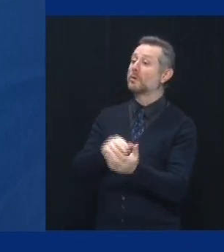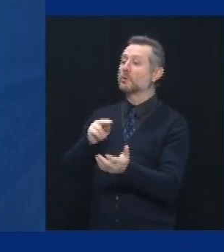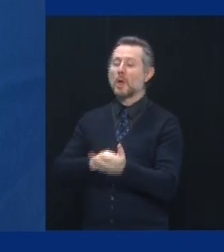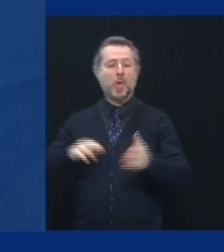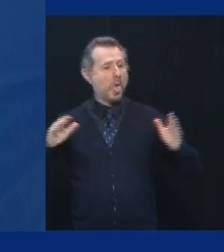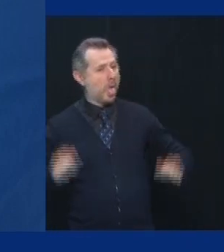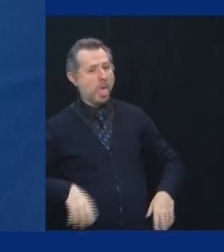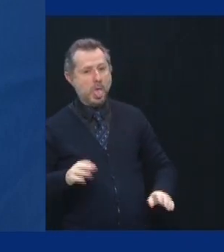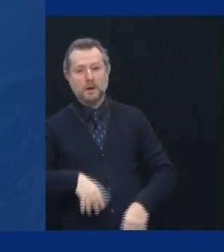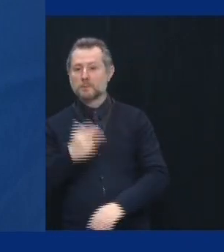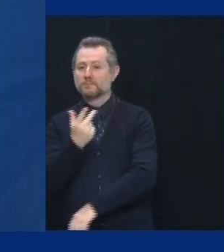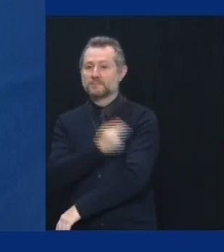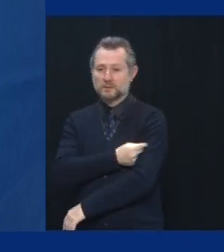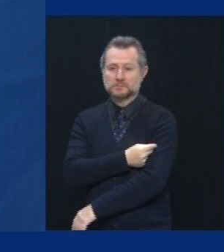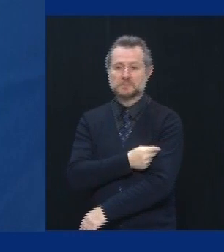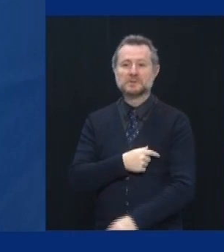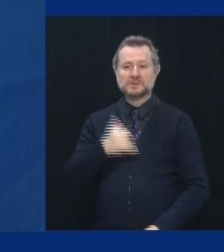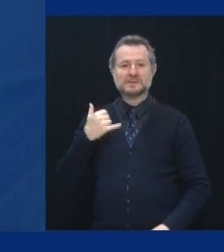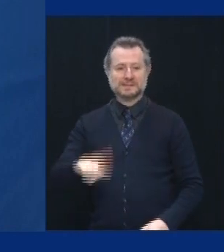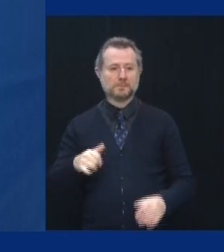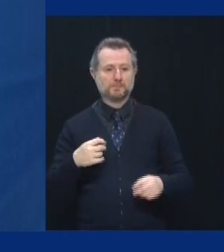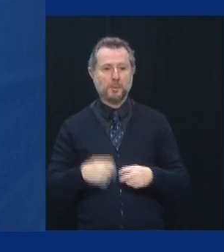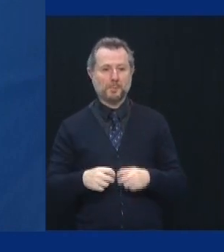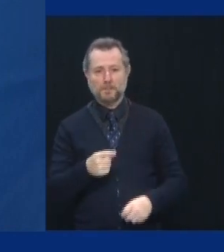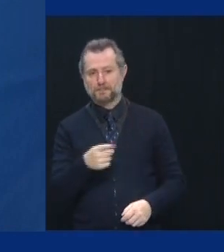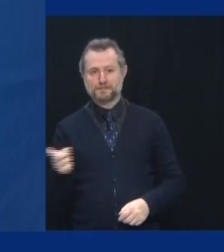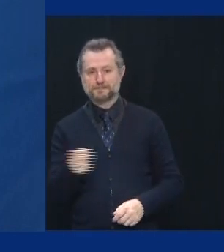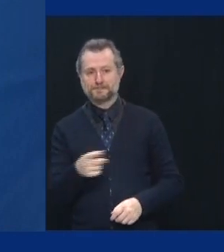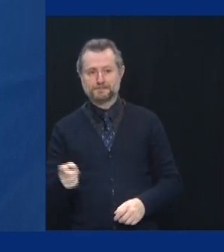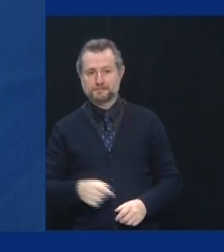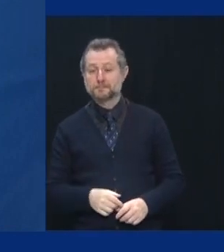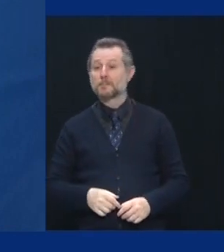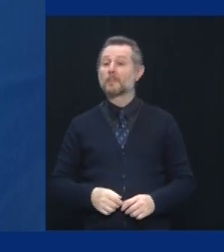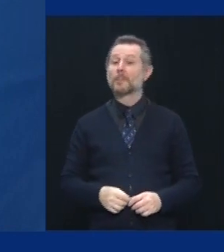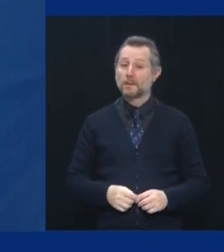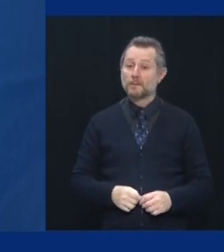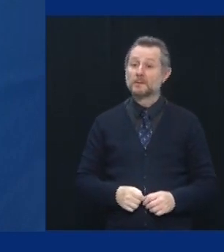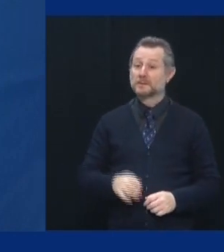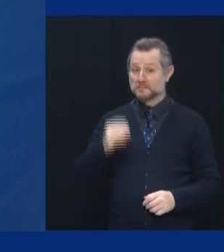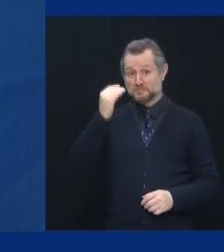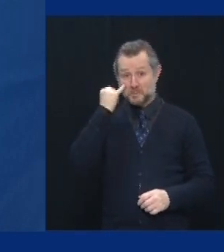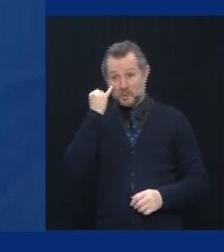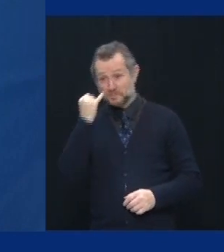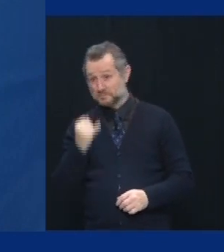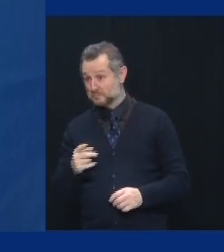NEW STRAIN, YOU'LL SEE THAT NUMBER GO BACK UP.